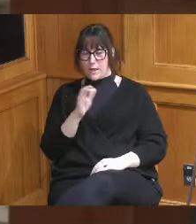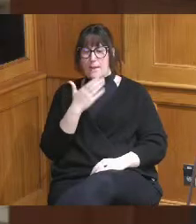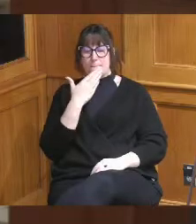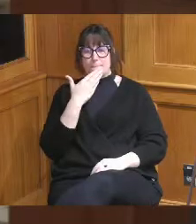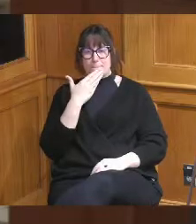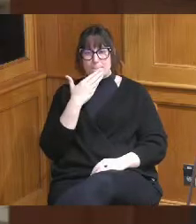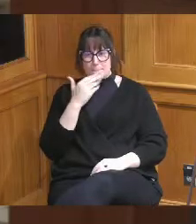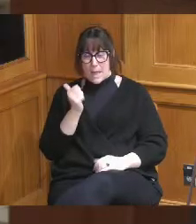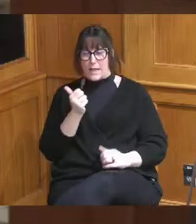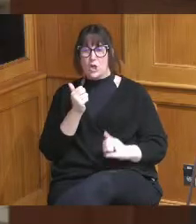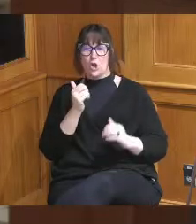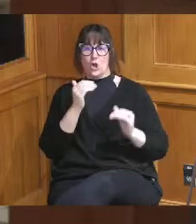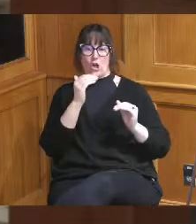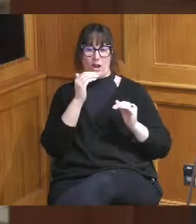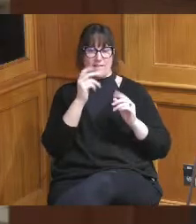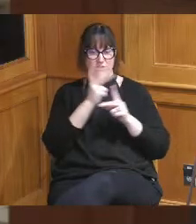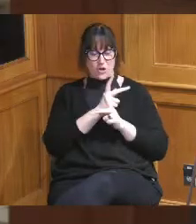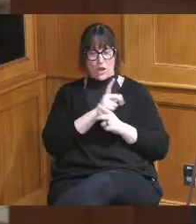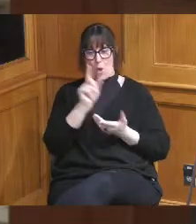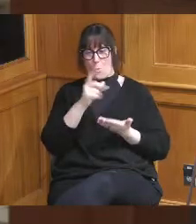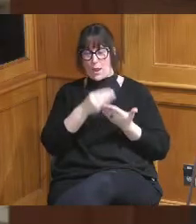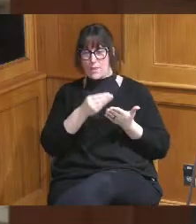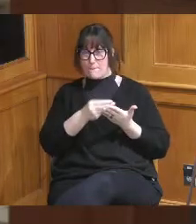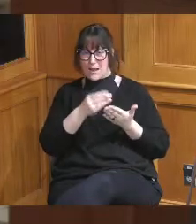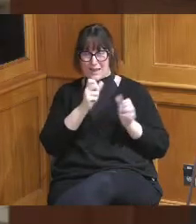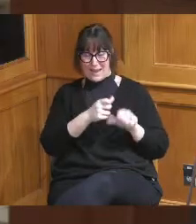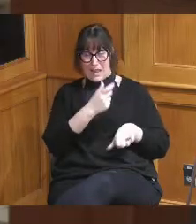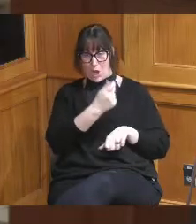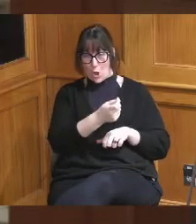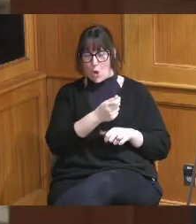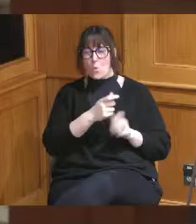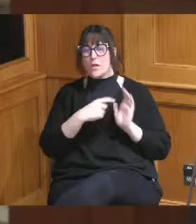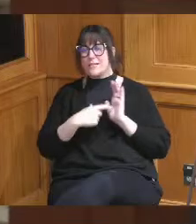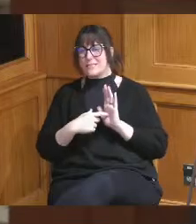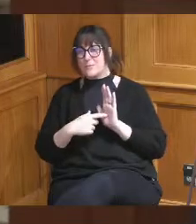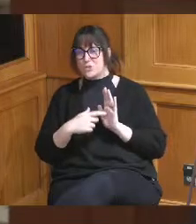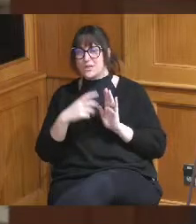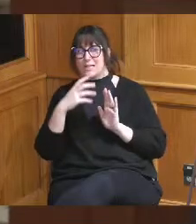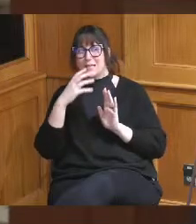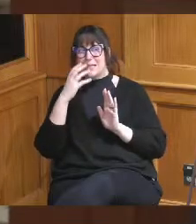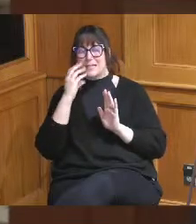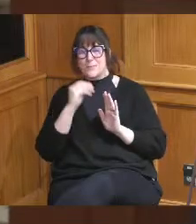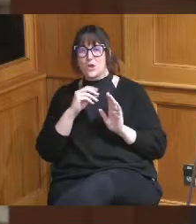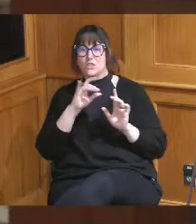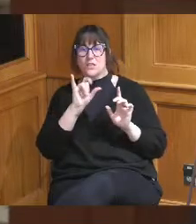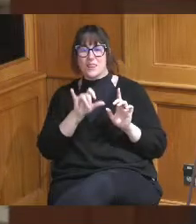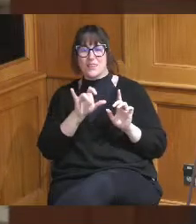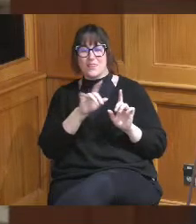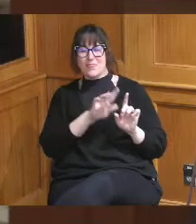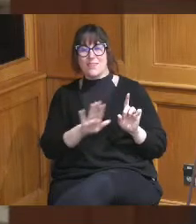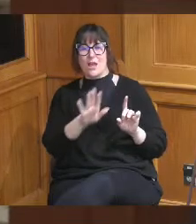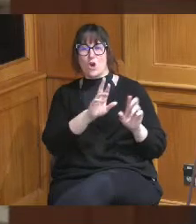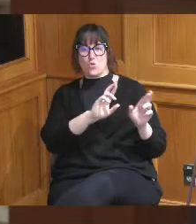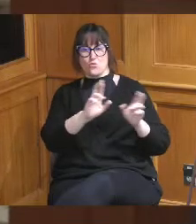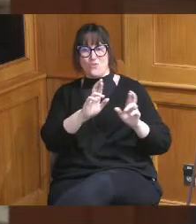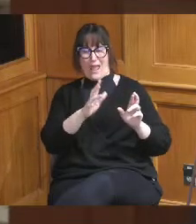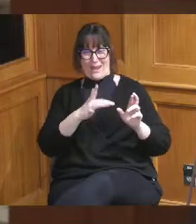your funds or demonstrating experience and and Readiness that may lend itself to getting higher